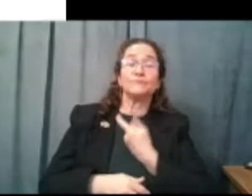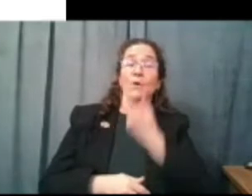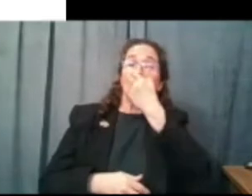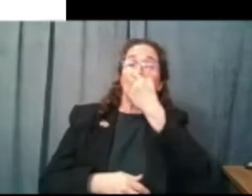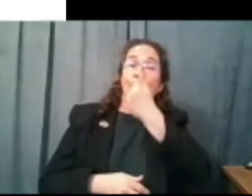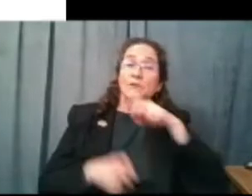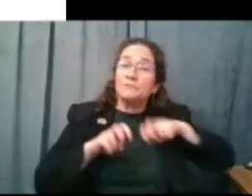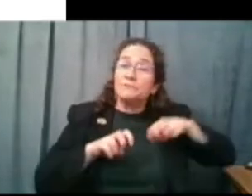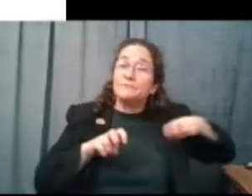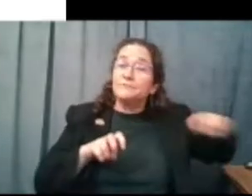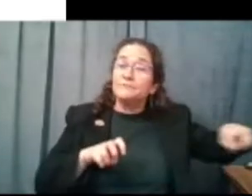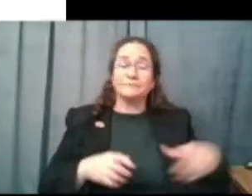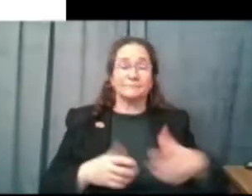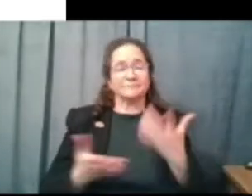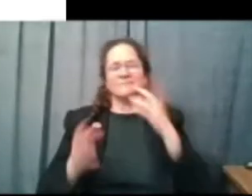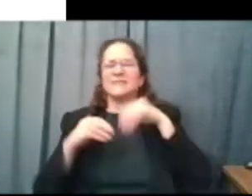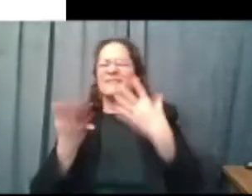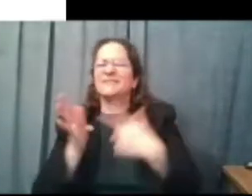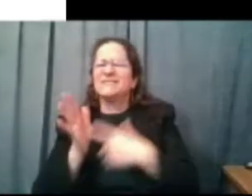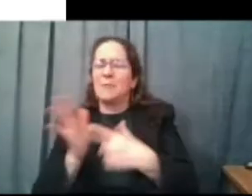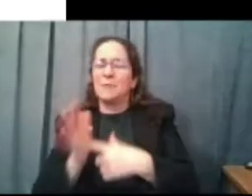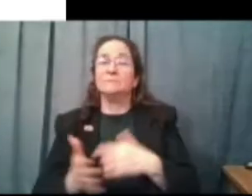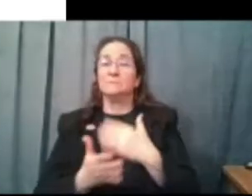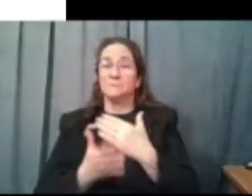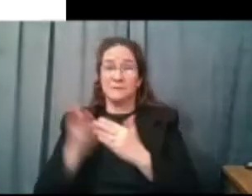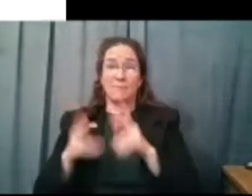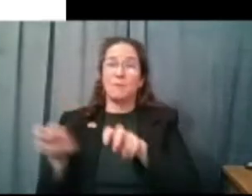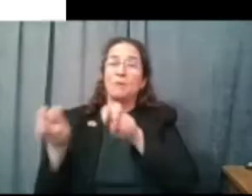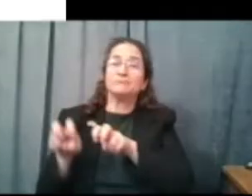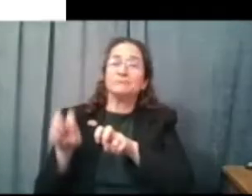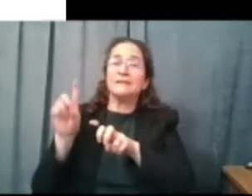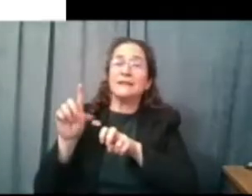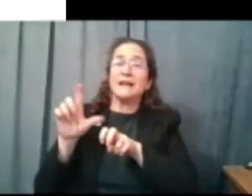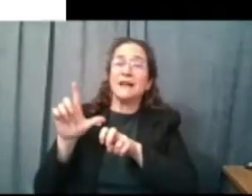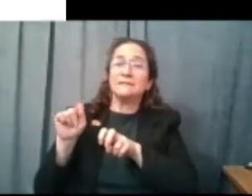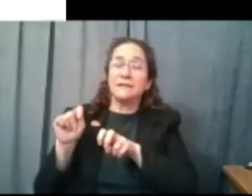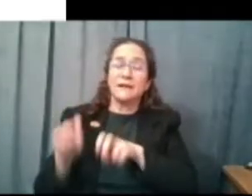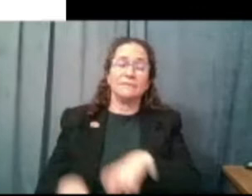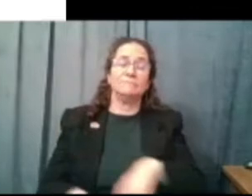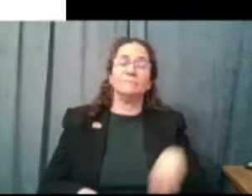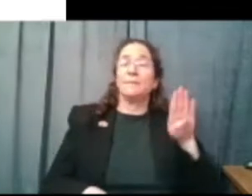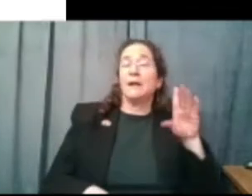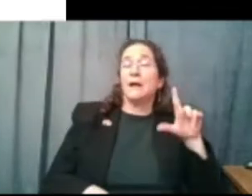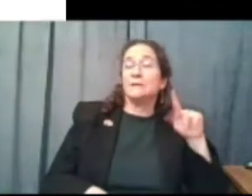For example, some people like to sit with their DLTs, or their BLTs, or even their teacher based teams.